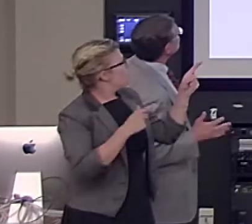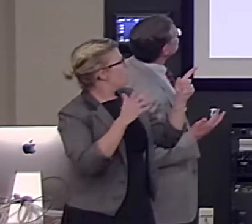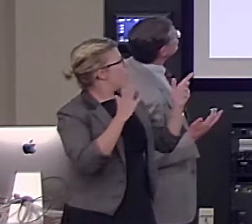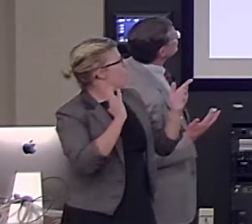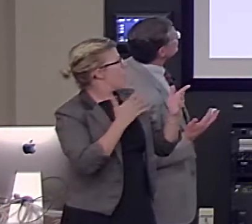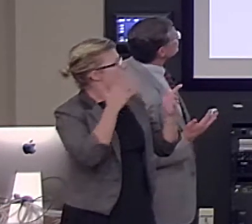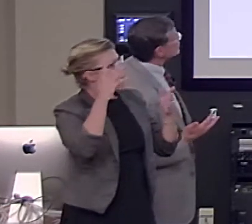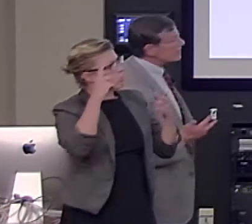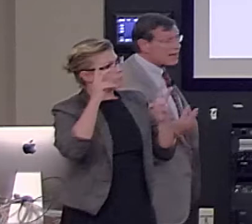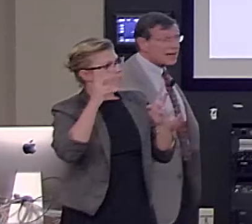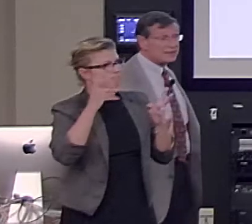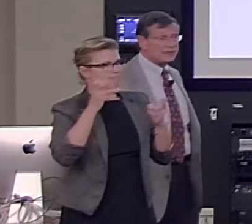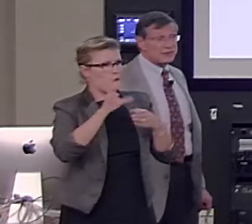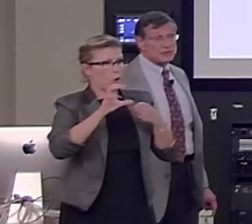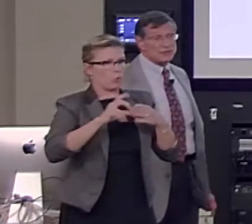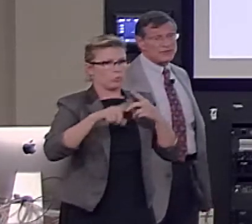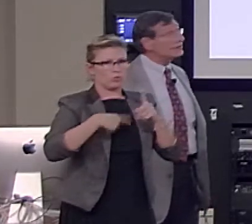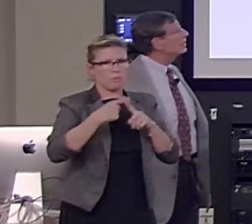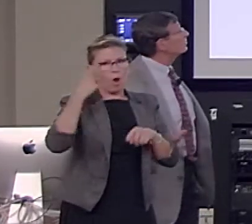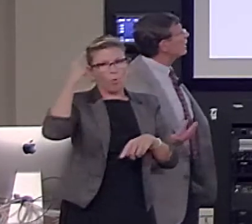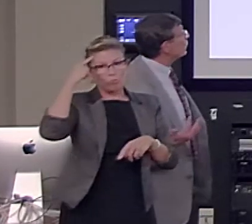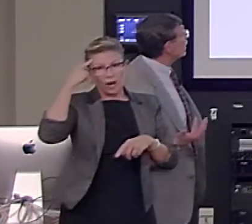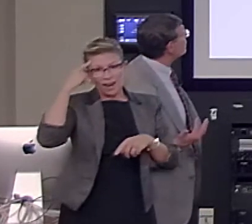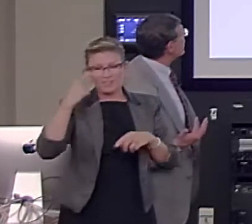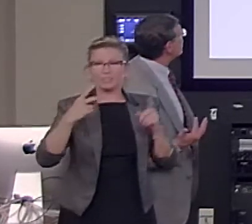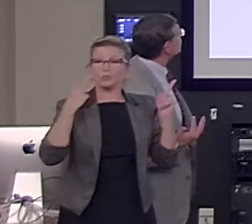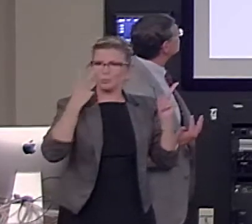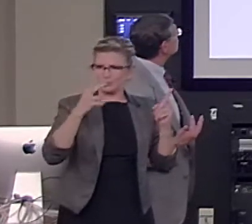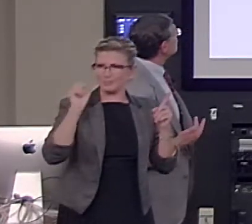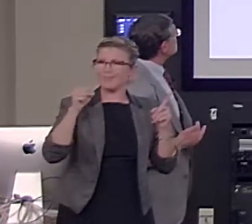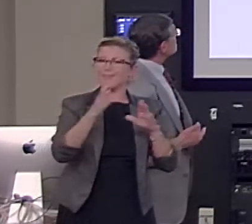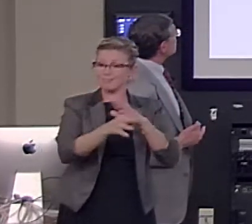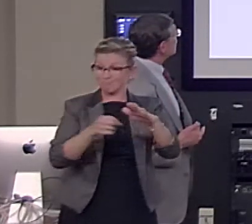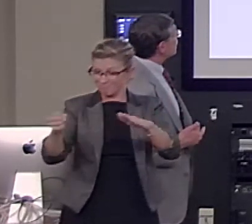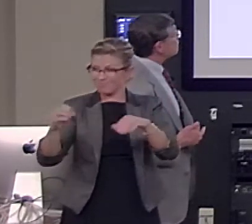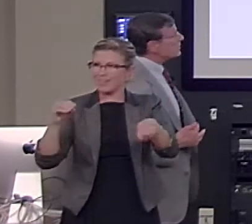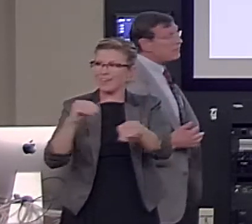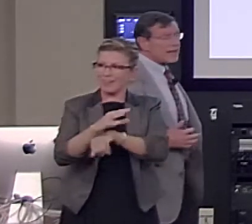And you can see here that it had a differential effect on gray and white matter.